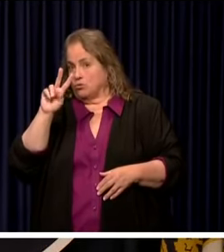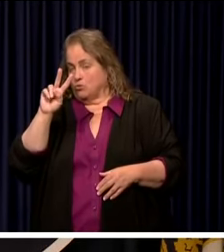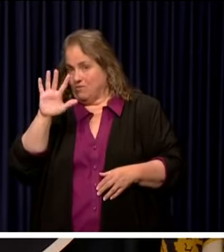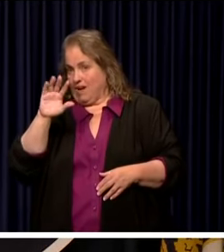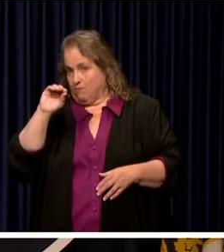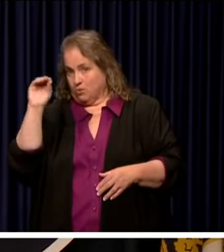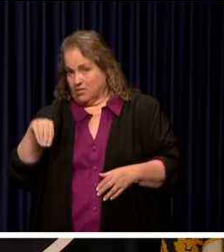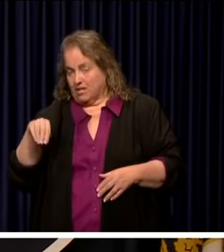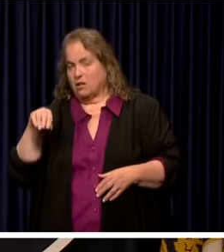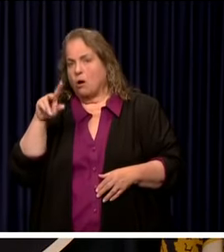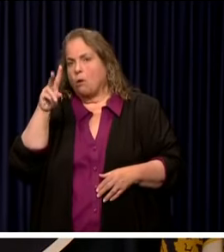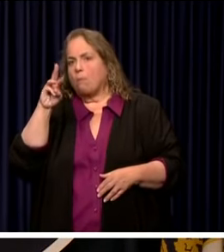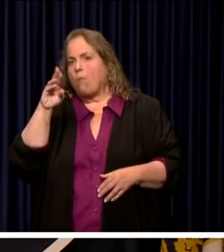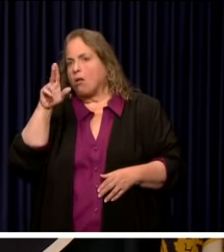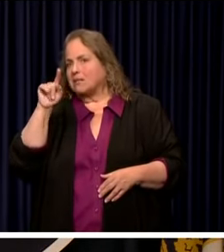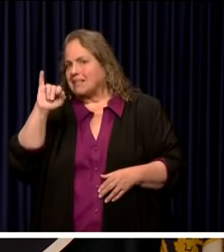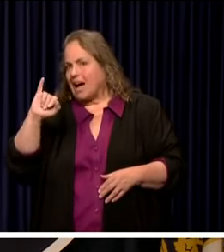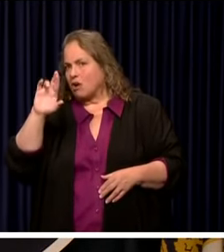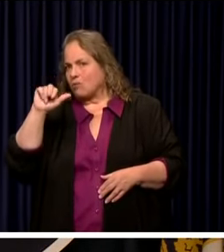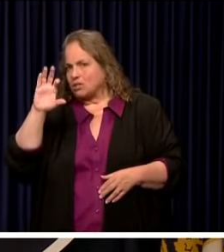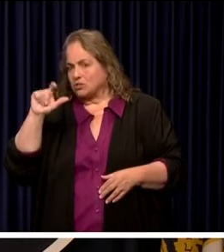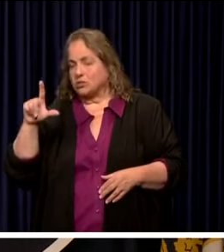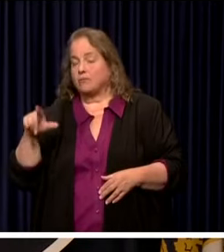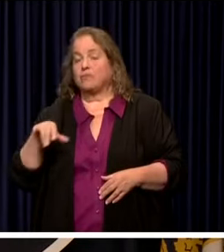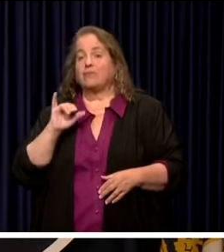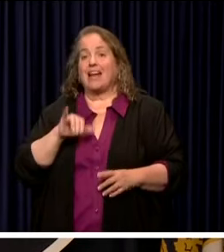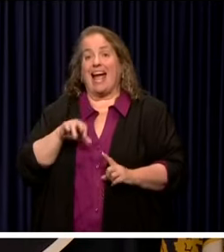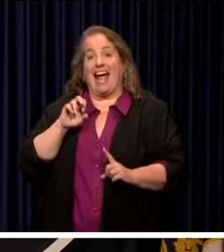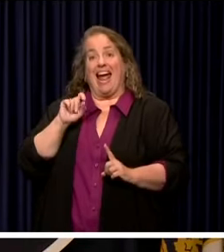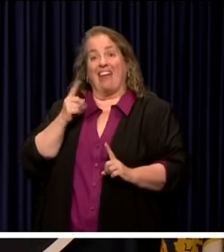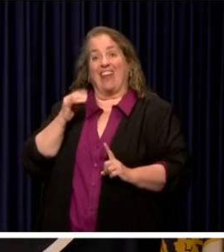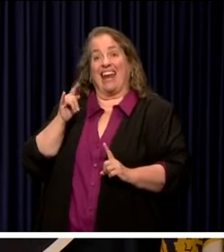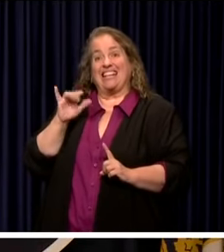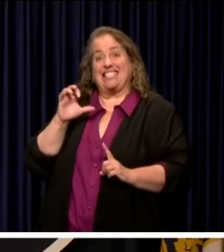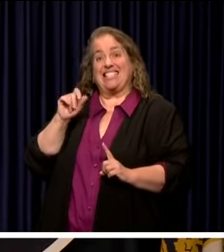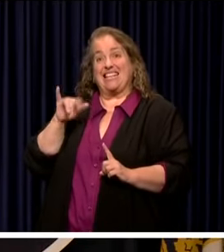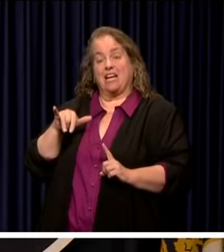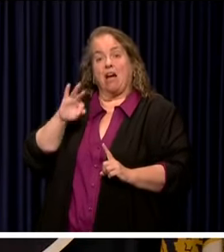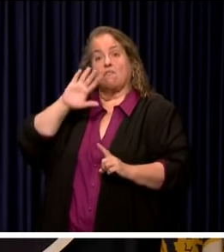GIVE PEOPLE CONFIDENCE THAT WE ARE TAKING THIS VERY SERIOUSLY